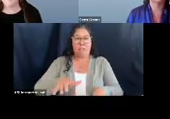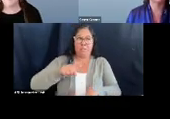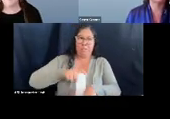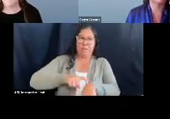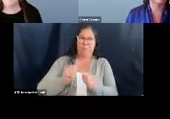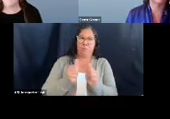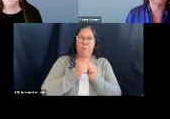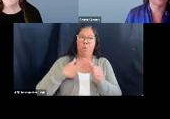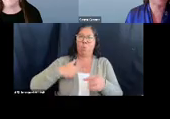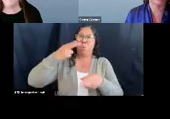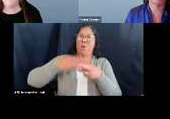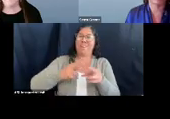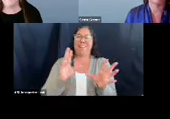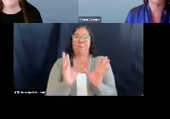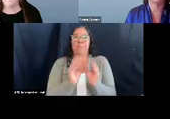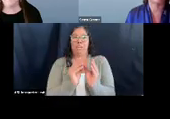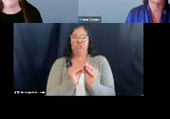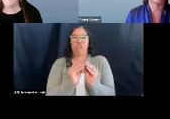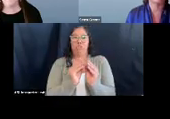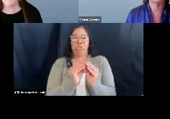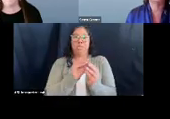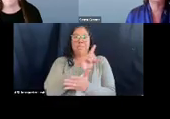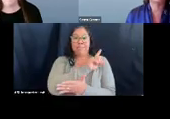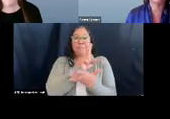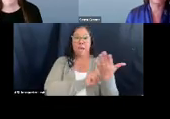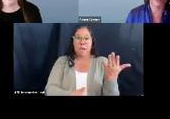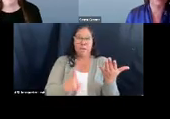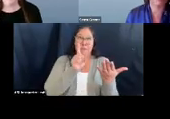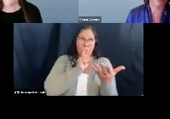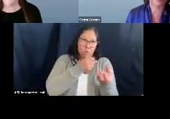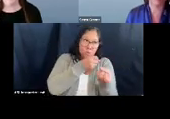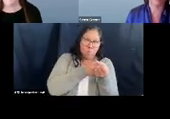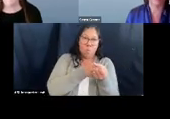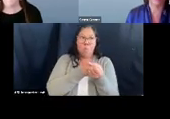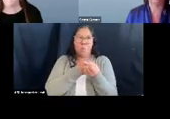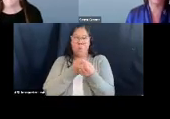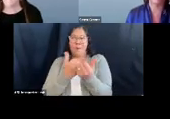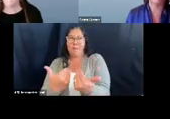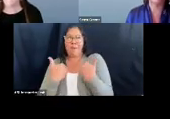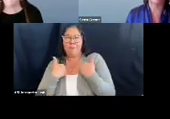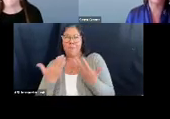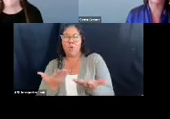and what it's designed to hold as well as support. Together we will explore how race